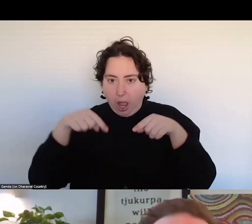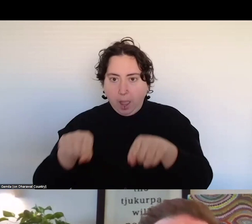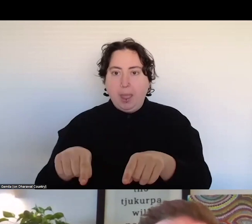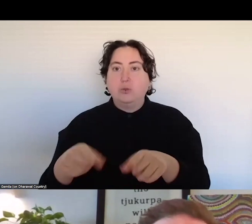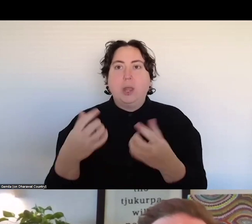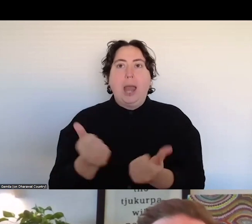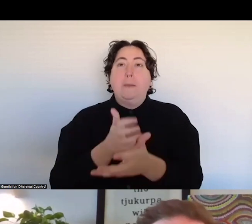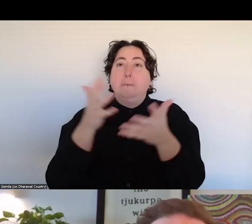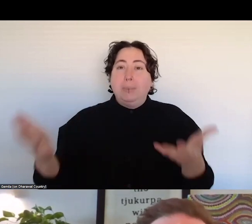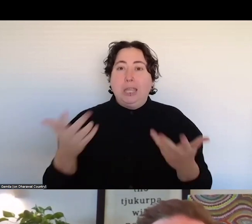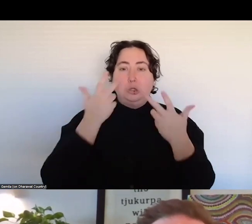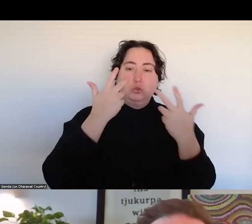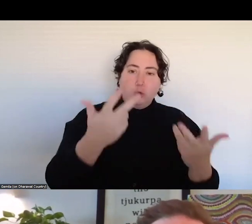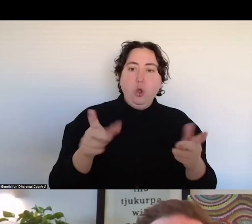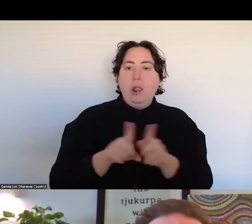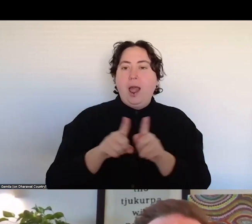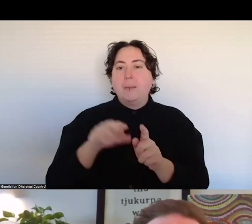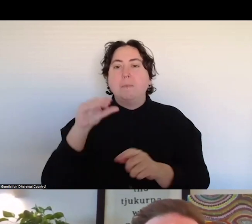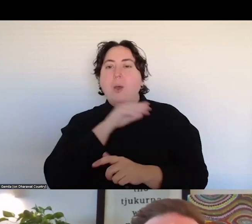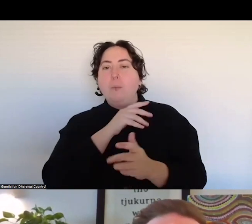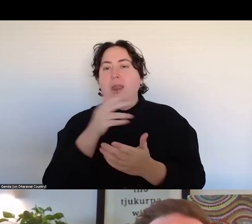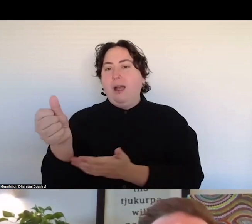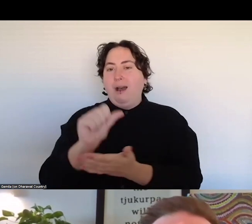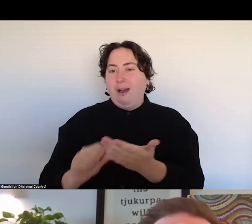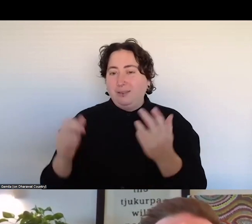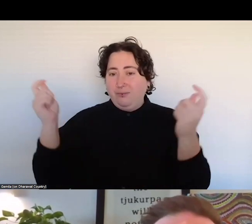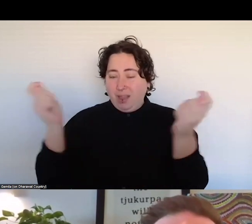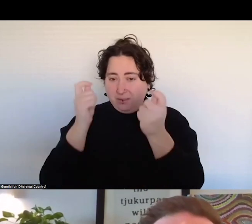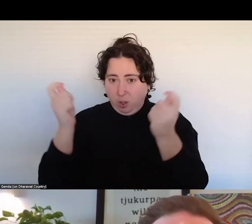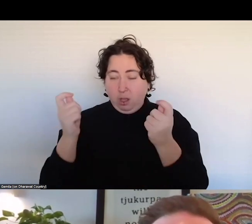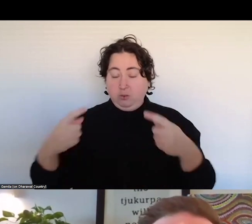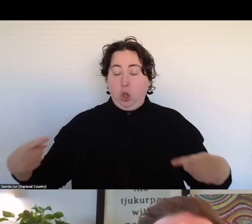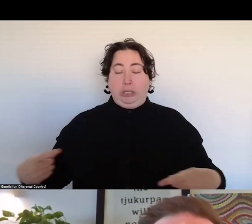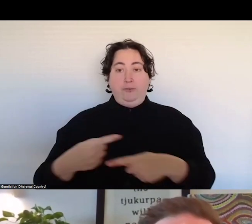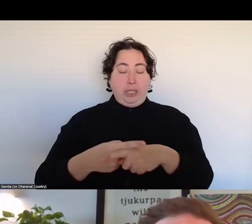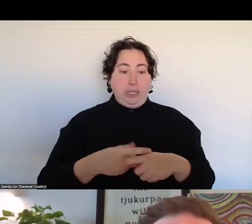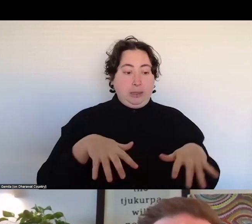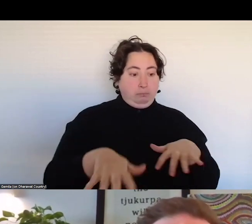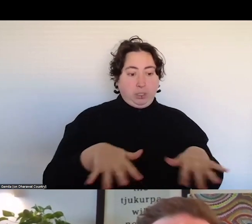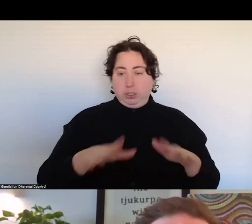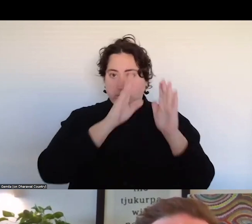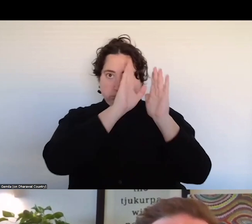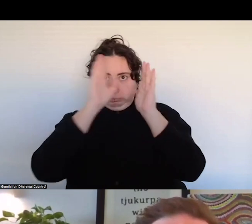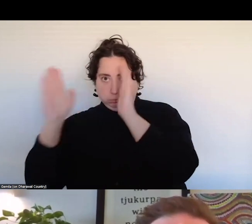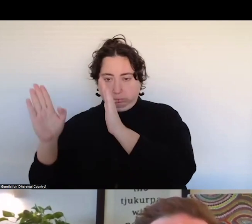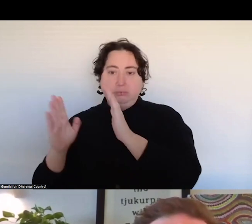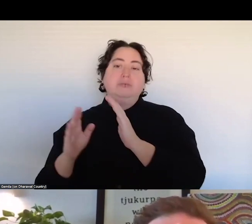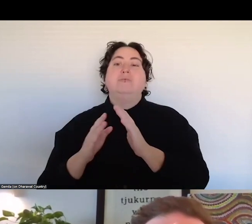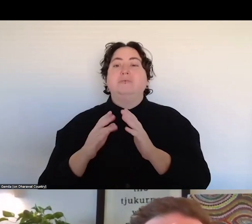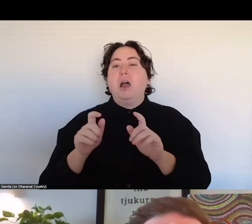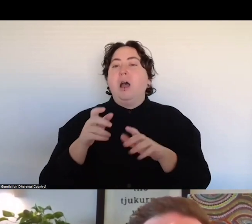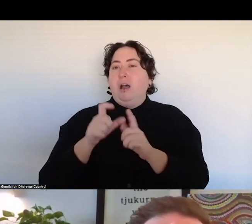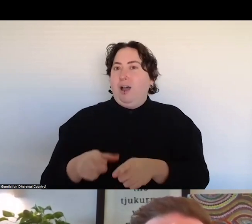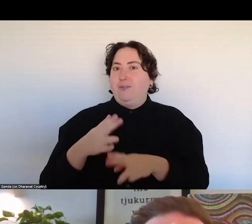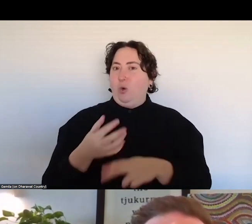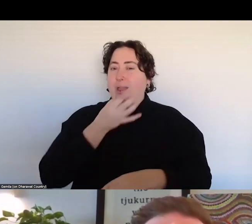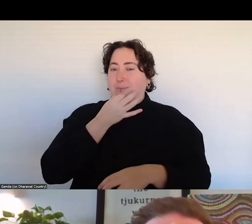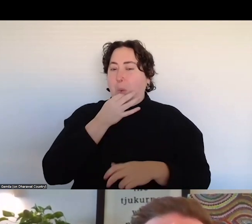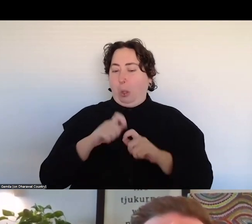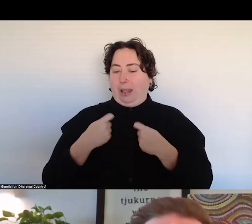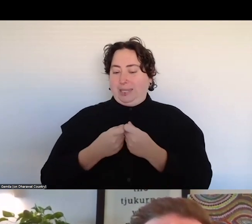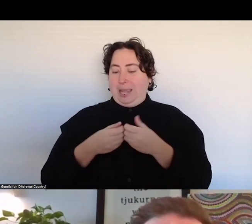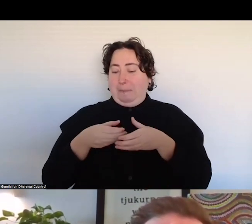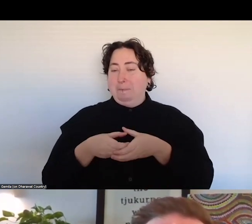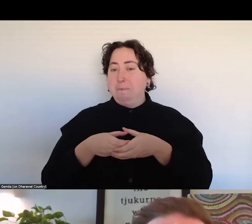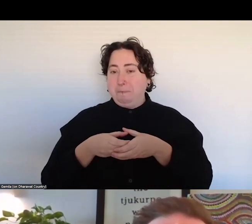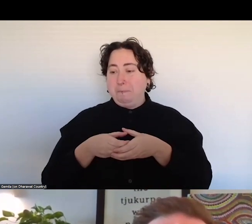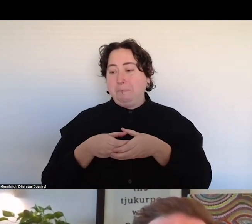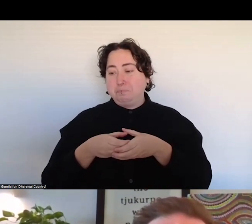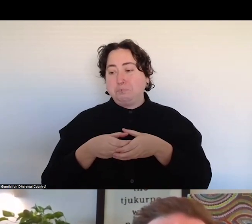Festival. You can imagine, that is conflicting levels of workloads within our small team. And